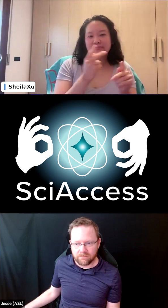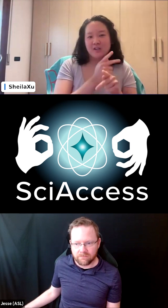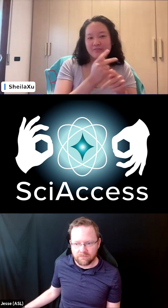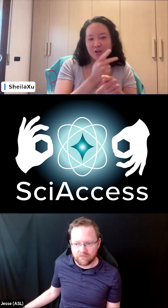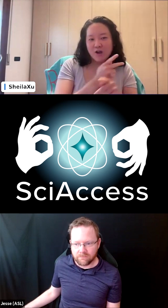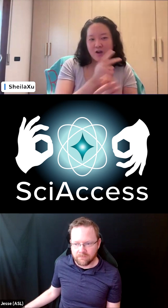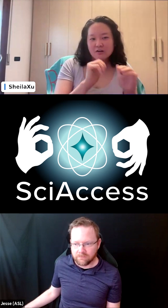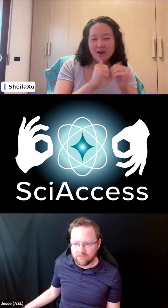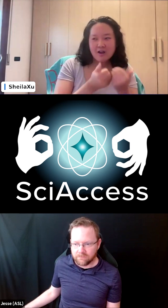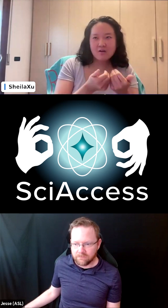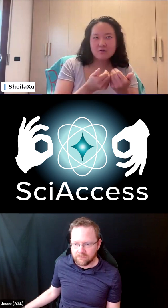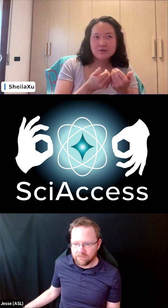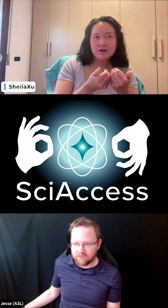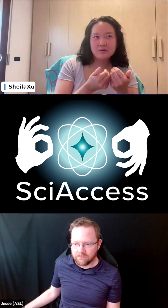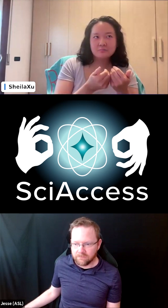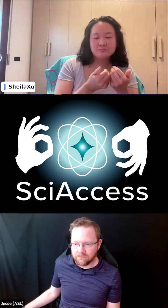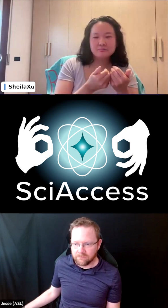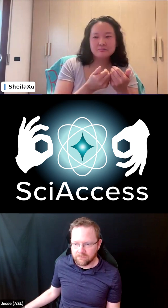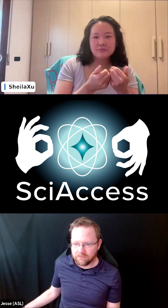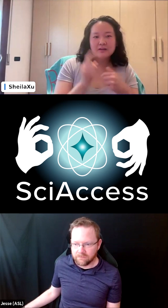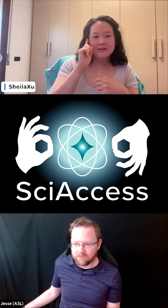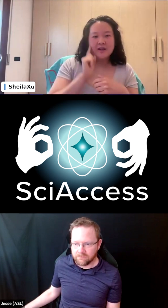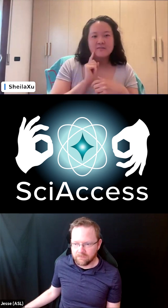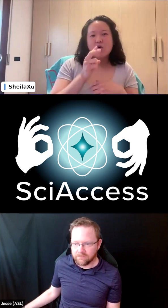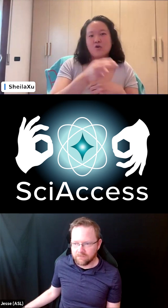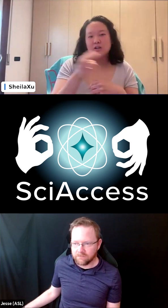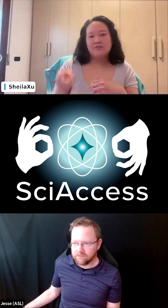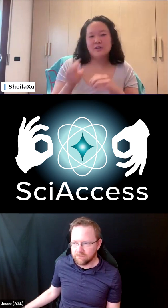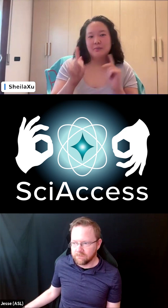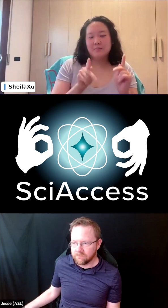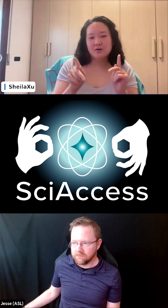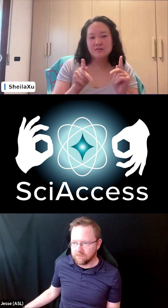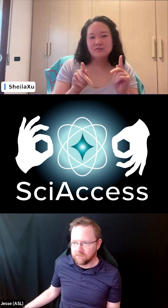And trying to figure it has specifically Deaf/hard of